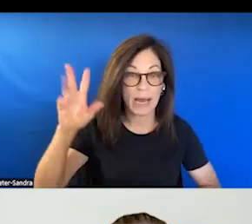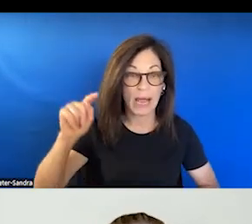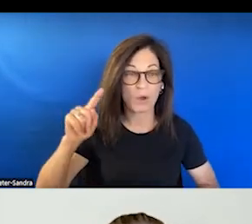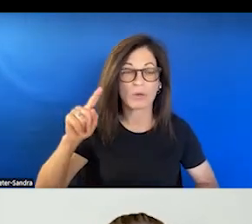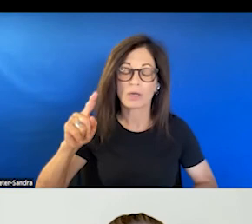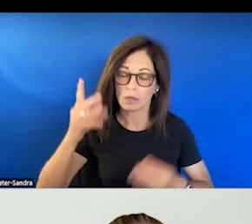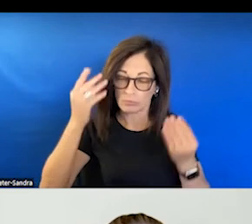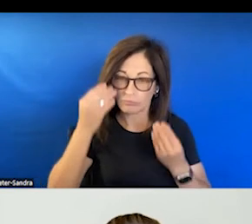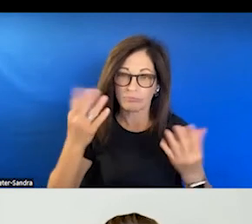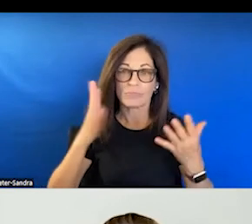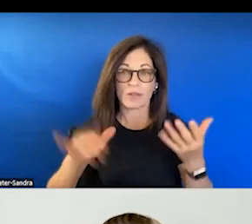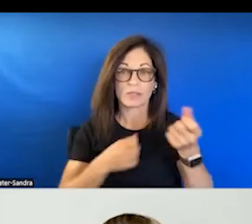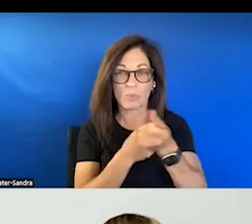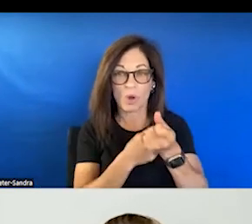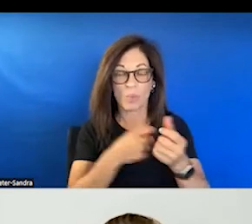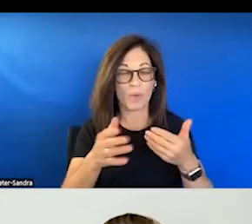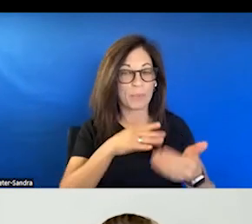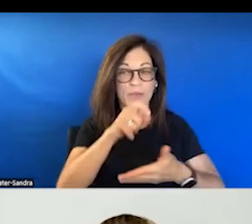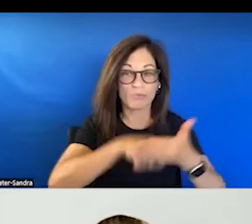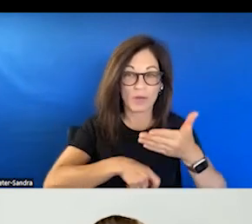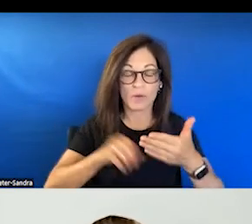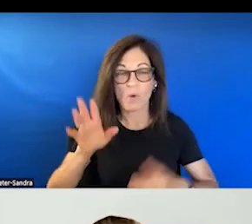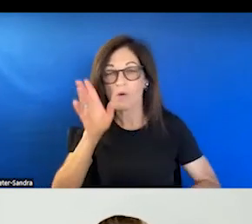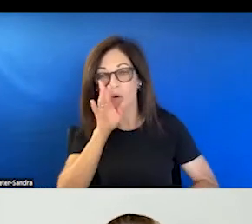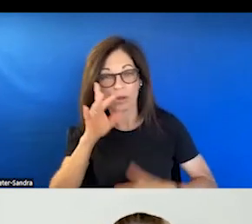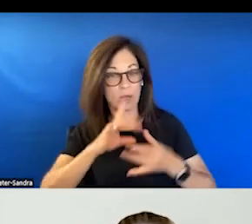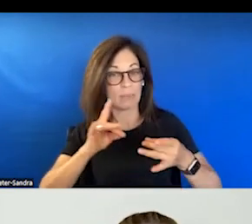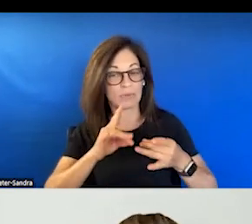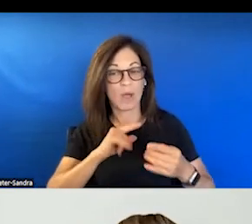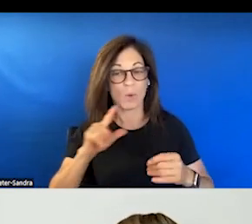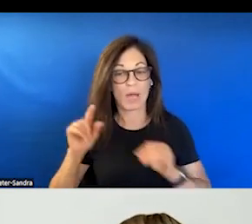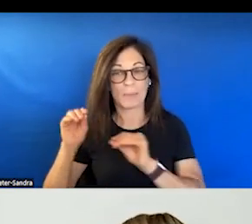WRITTEN, ORAL COMMENTS. AND PUT A LINK TO THAT HERE IN THE CHAT. AND, AND, WILL